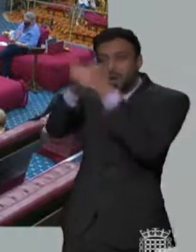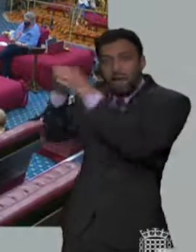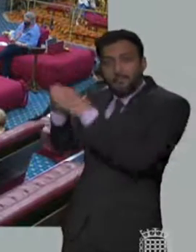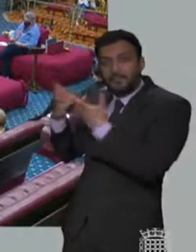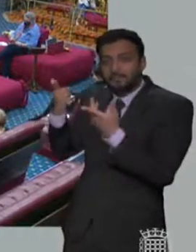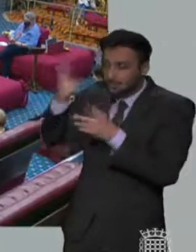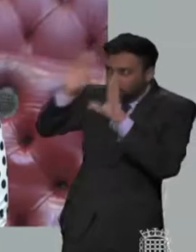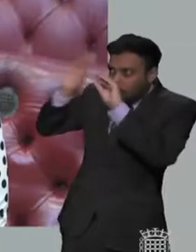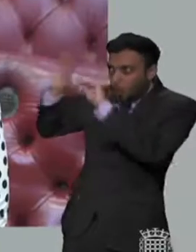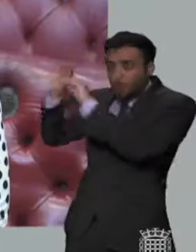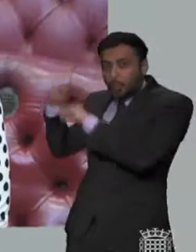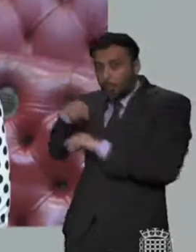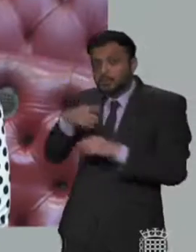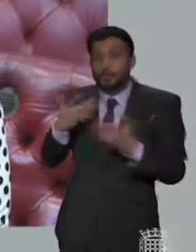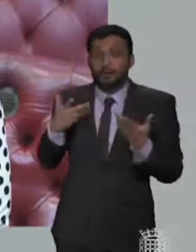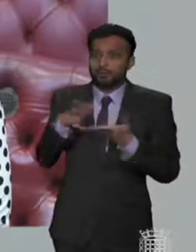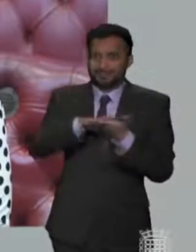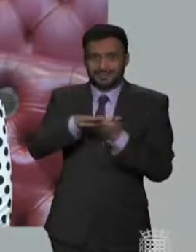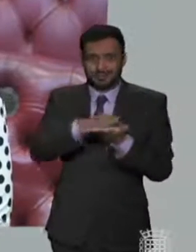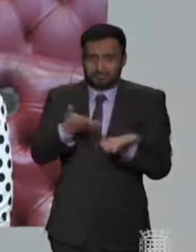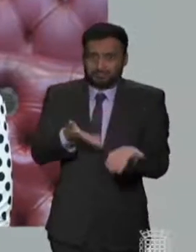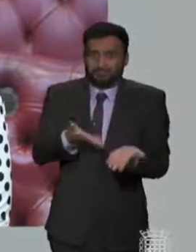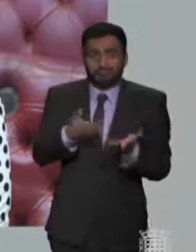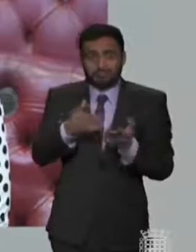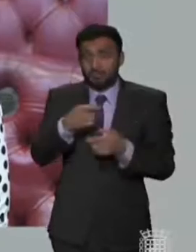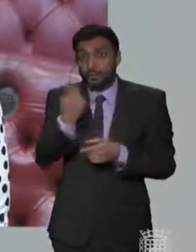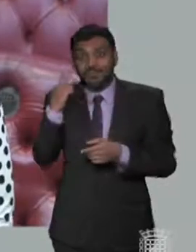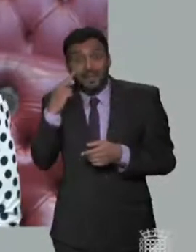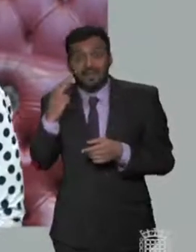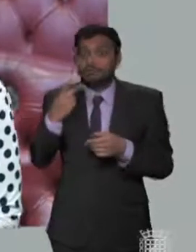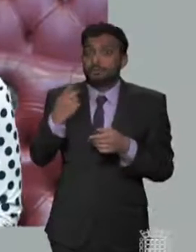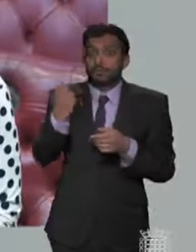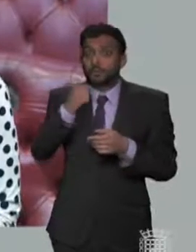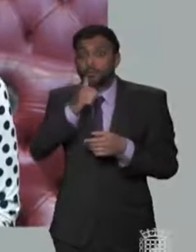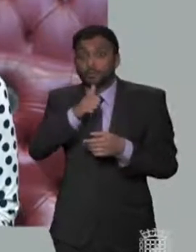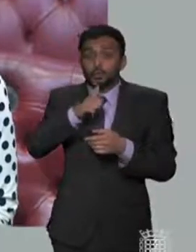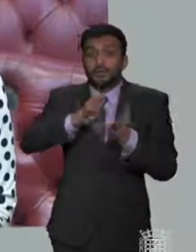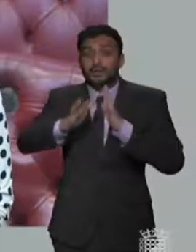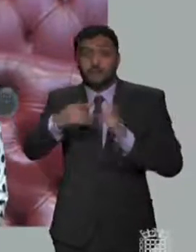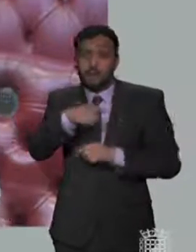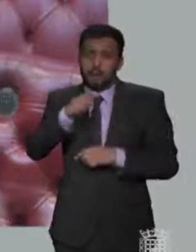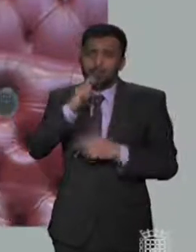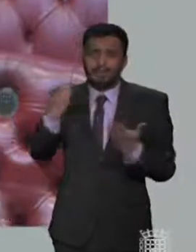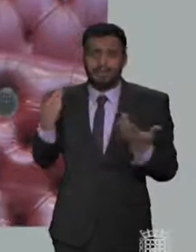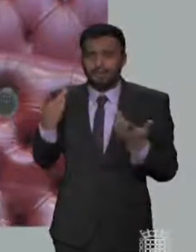would result in bsl users seeing an absolute step change in their ability to access public services